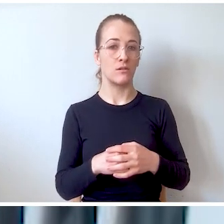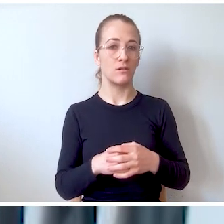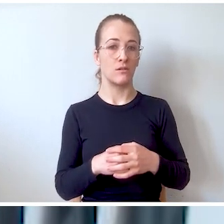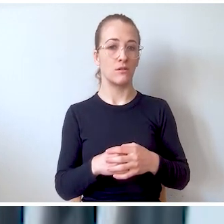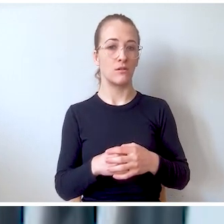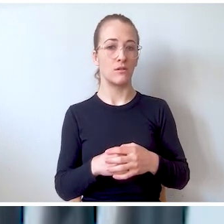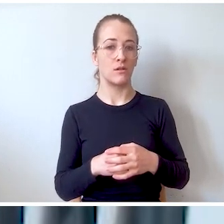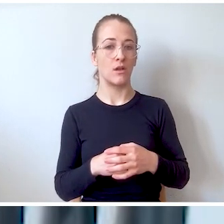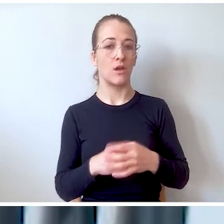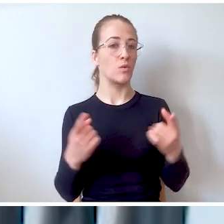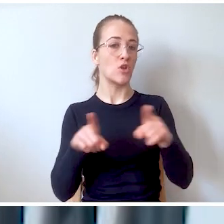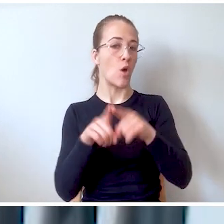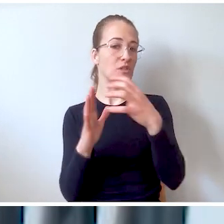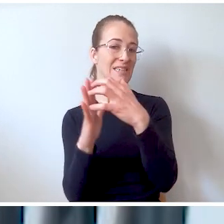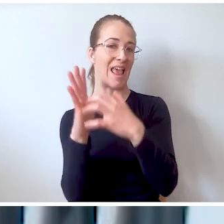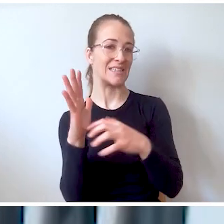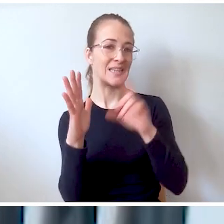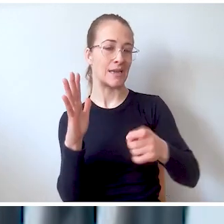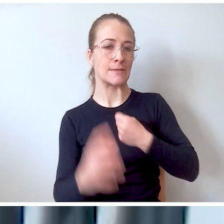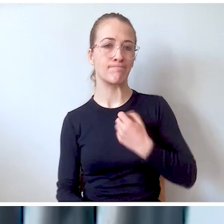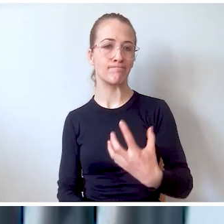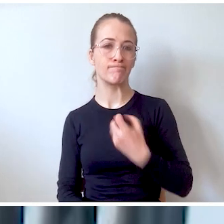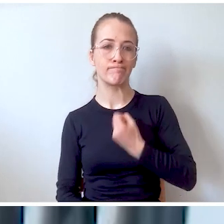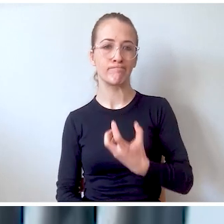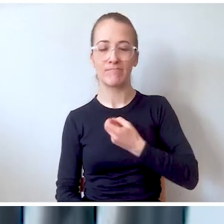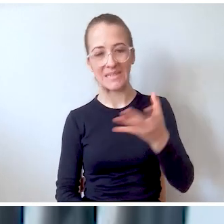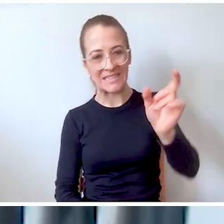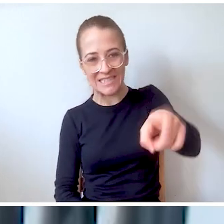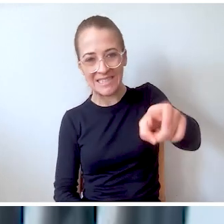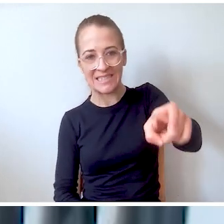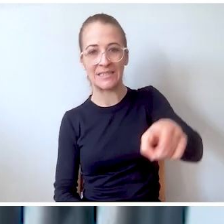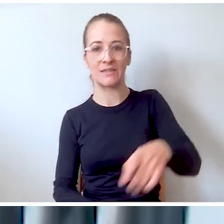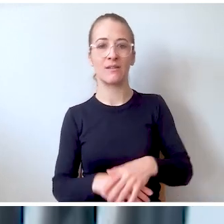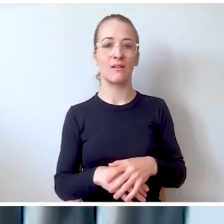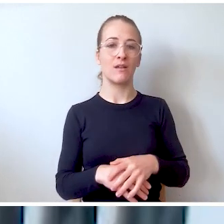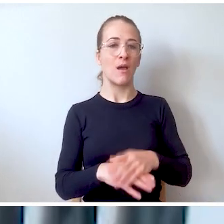It was almost an essay that I needed to get out of my system on its own before I even knew